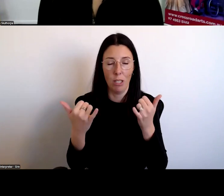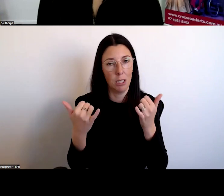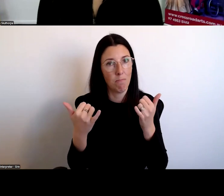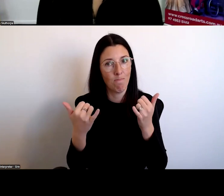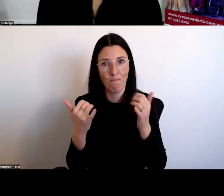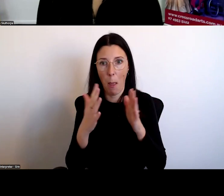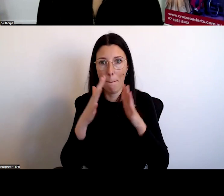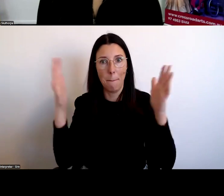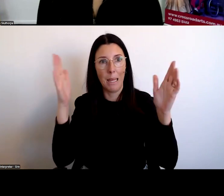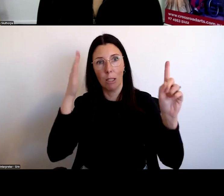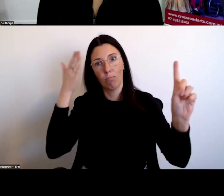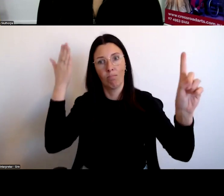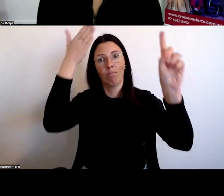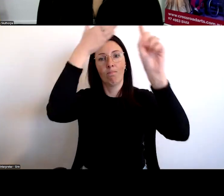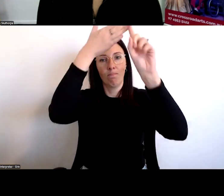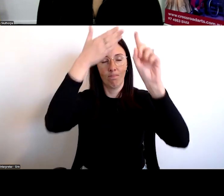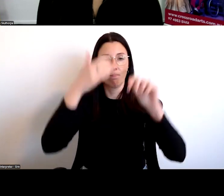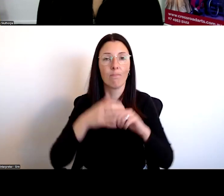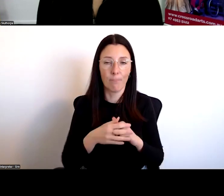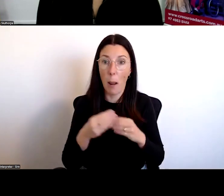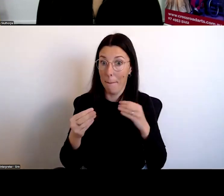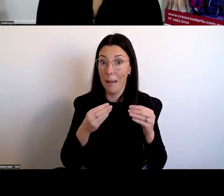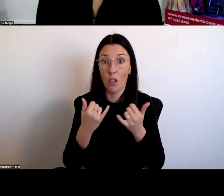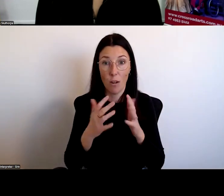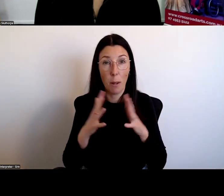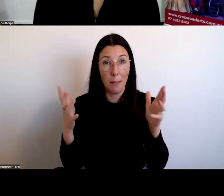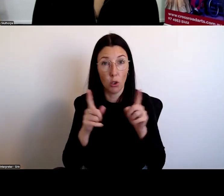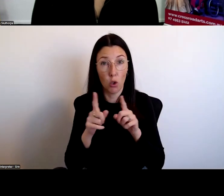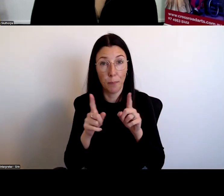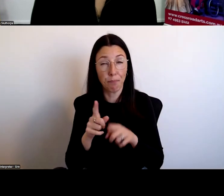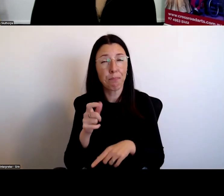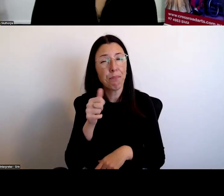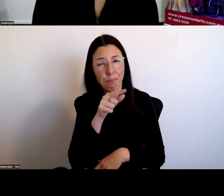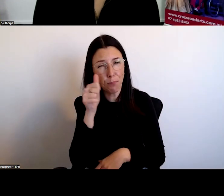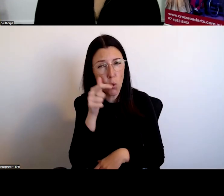one that I guess many in the sector would know when producing large-scale works, it relies on